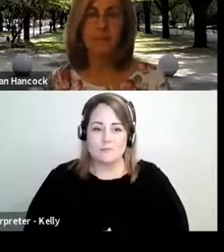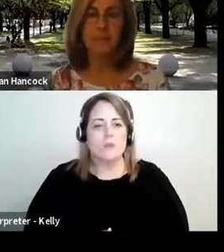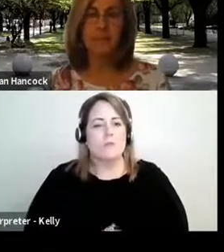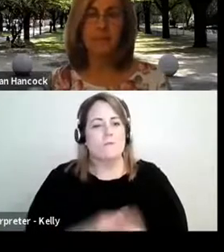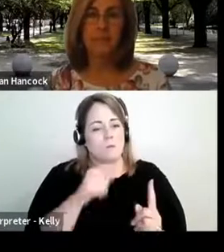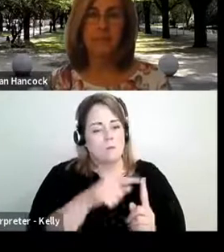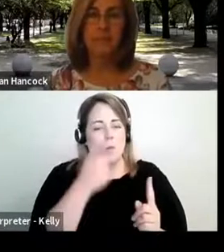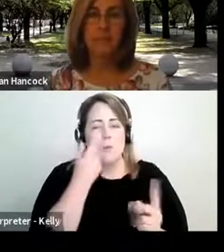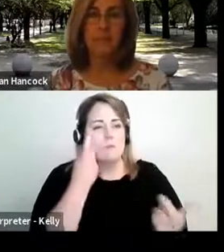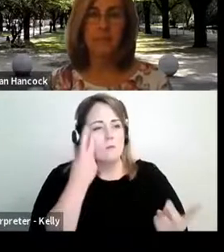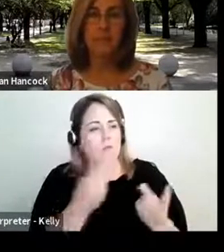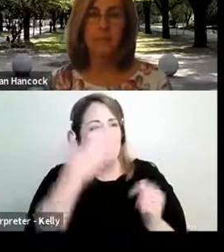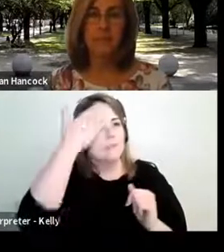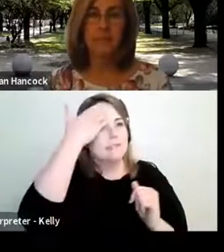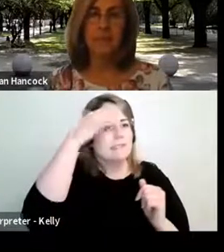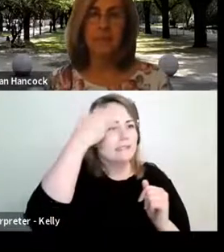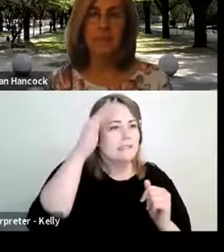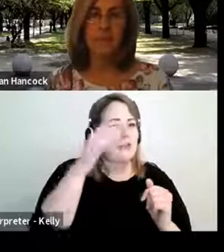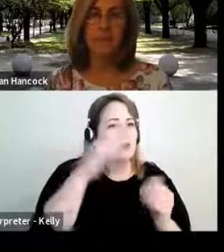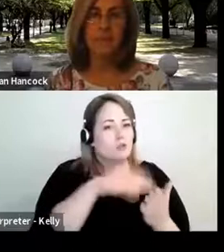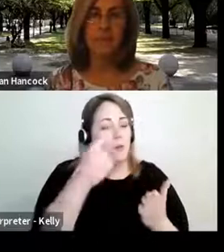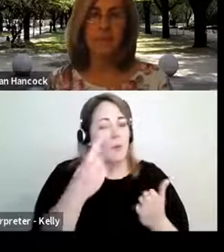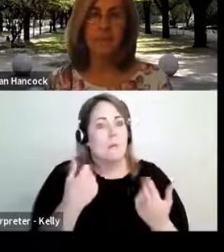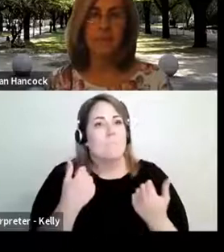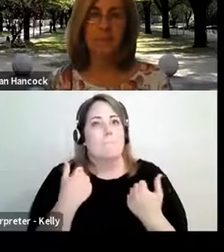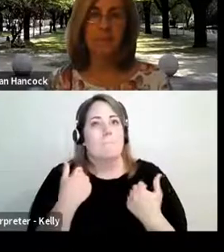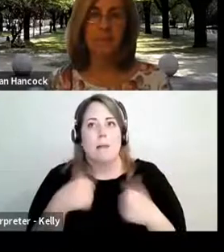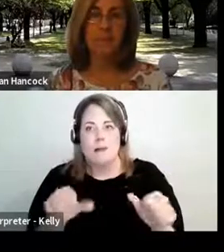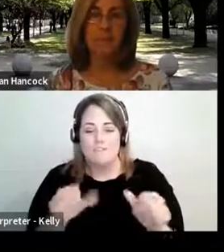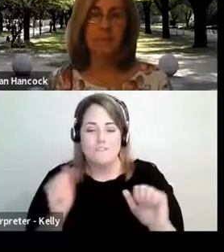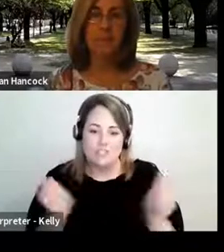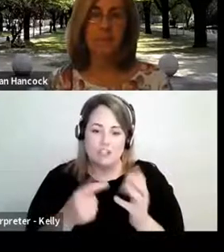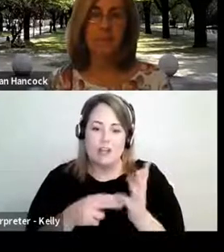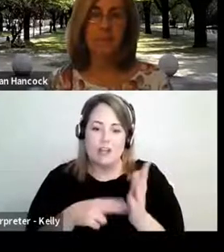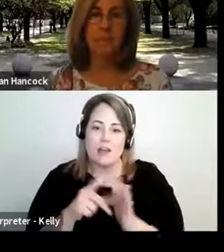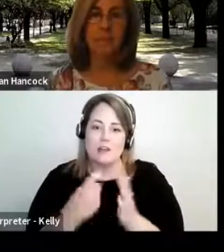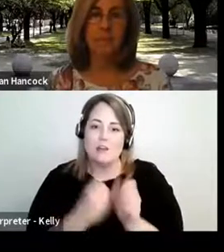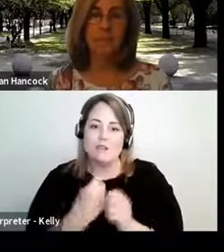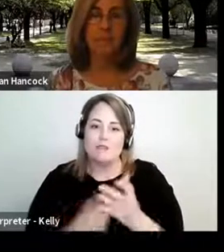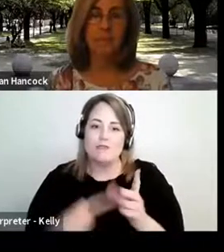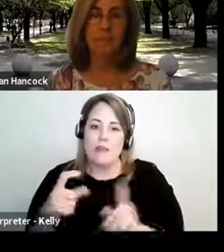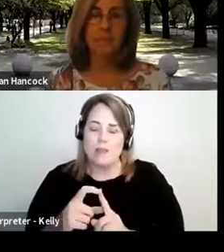who have survived the undergrad, who can kind of, you know, relate to the challenges that mainly